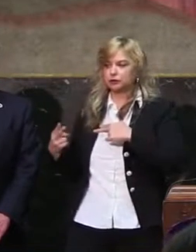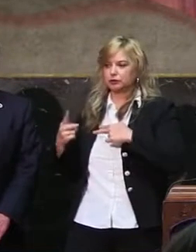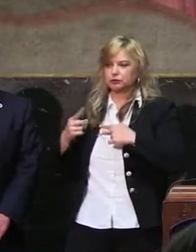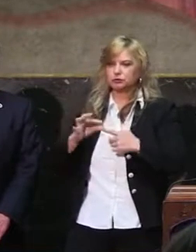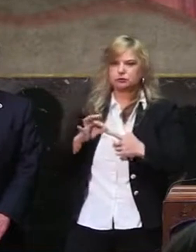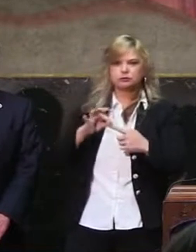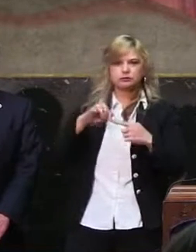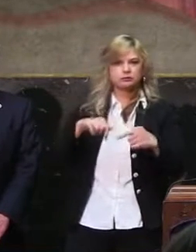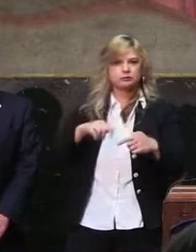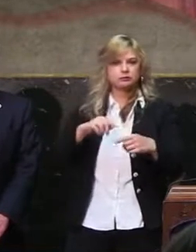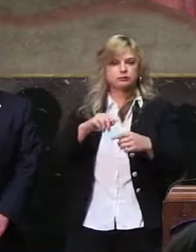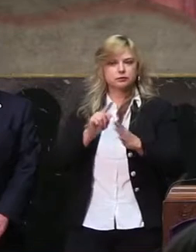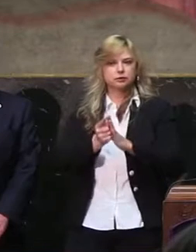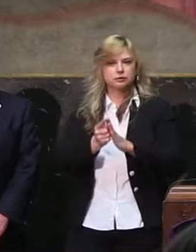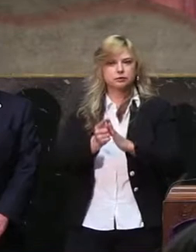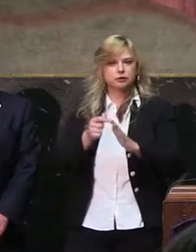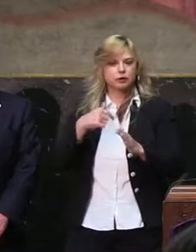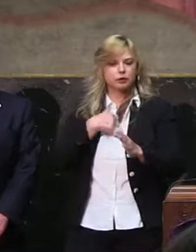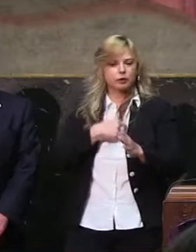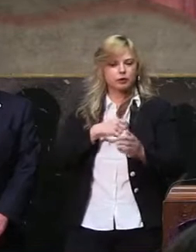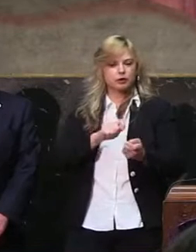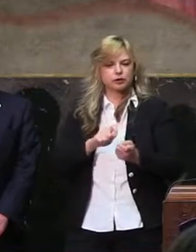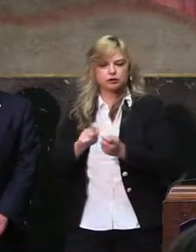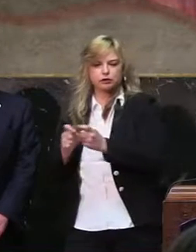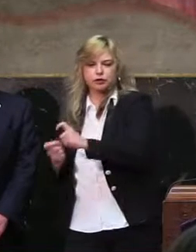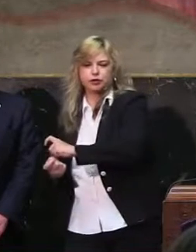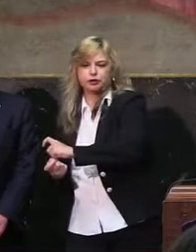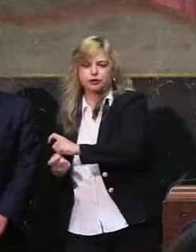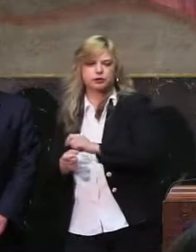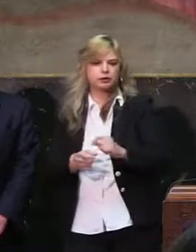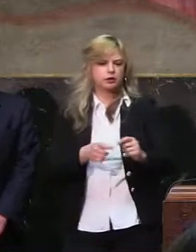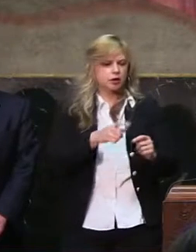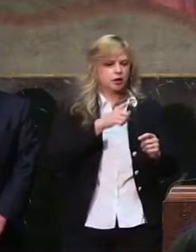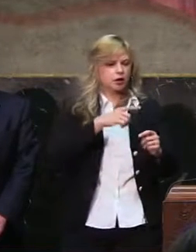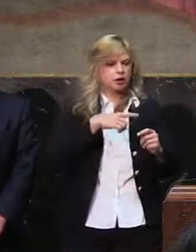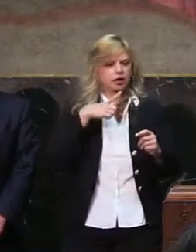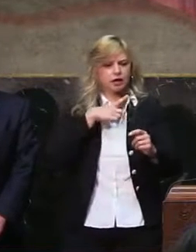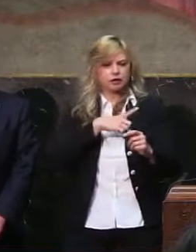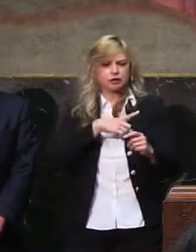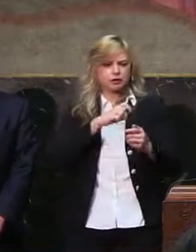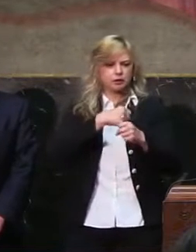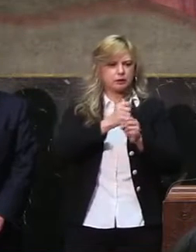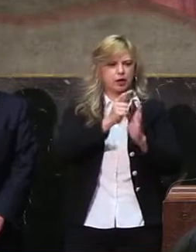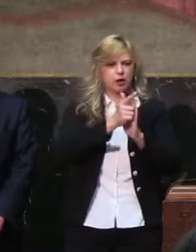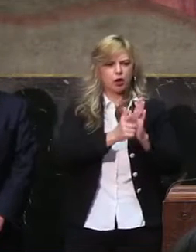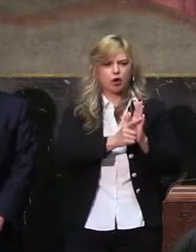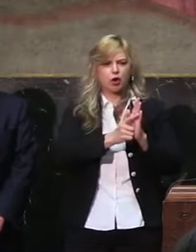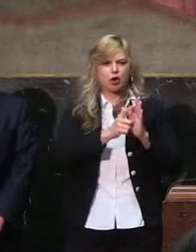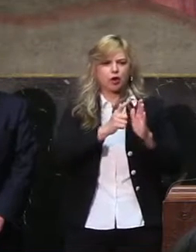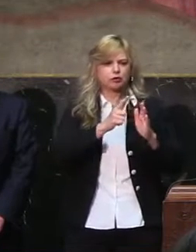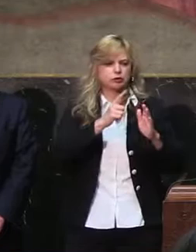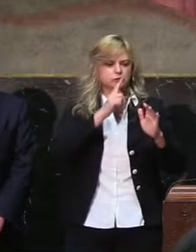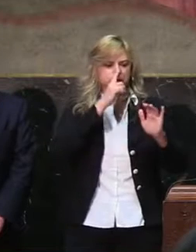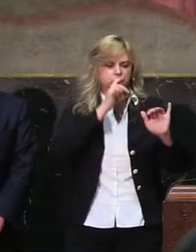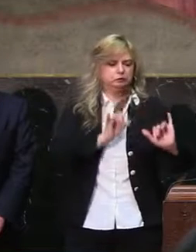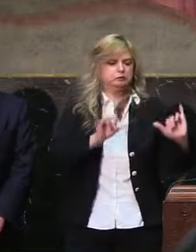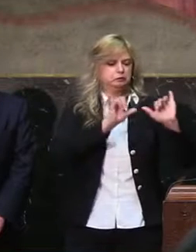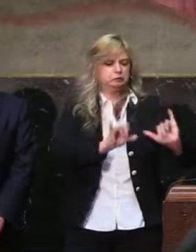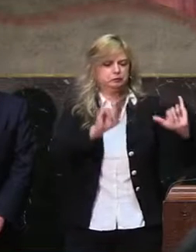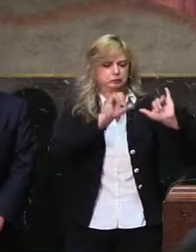legislating by anecdote to legislating by data and research and that's what this has always been about to me. Over